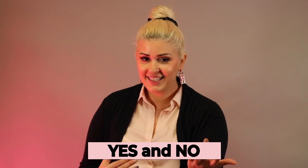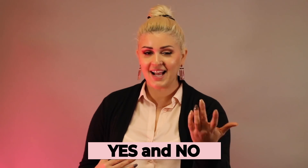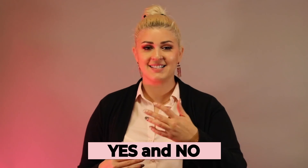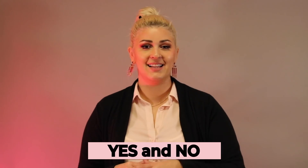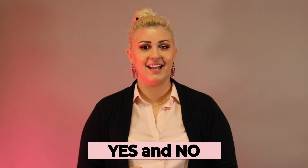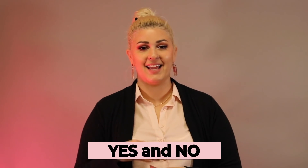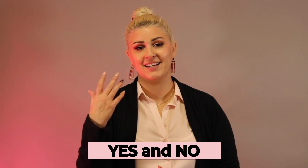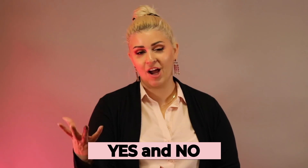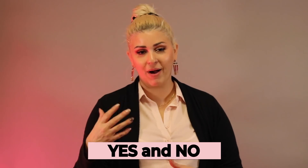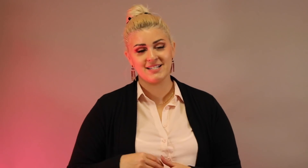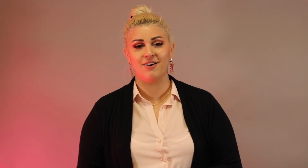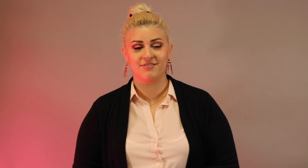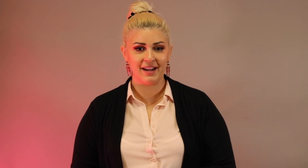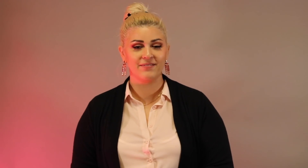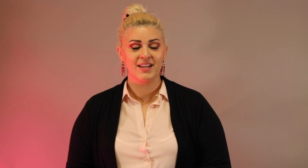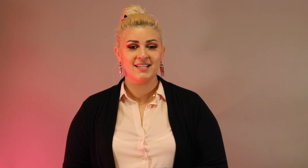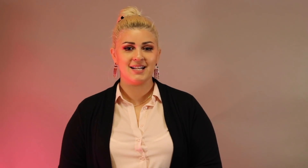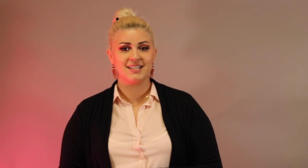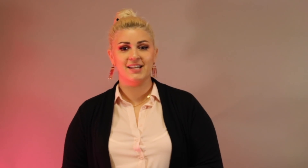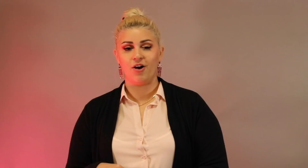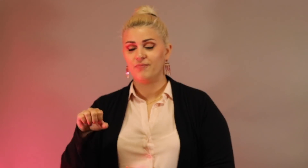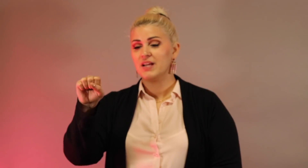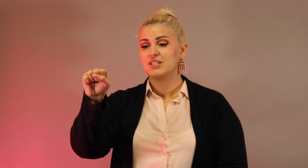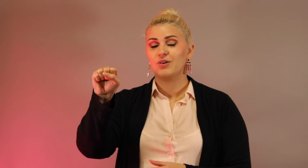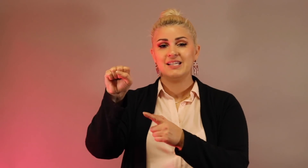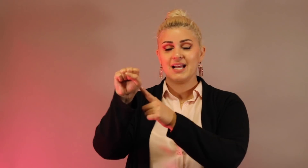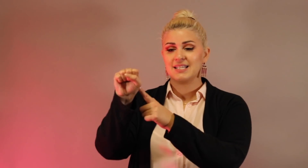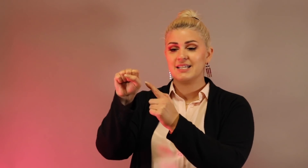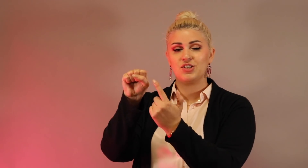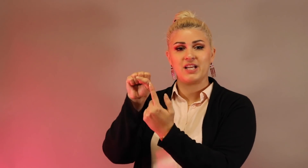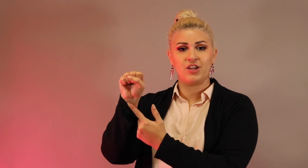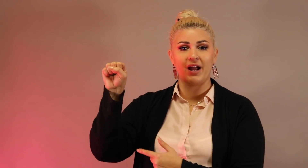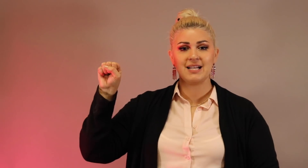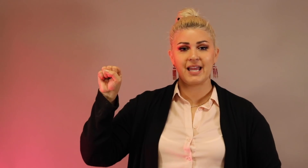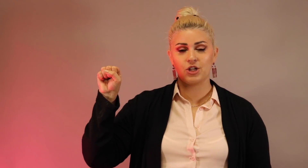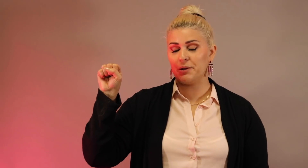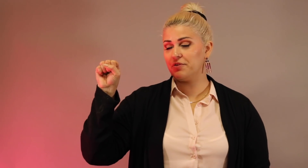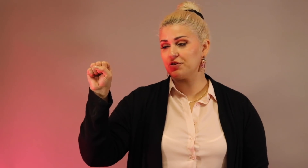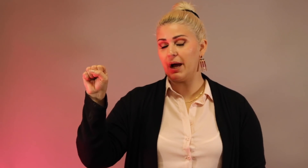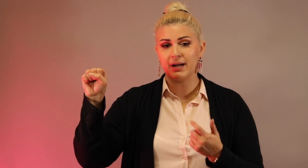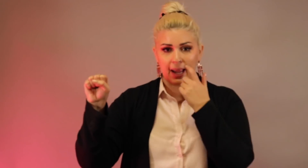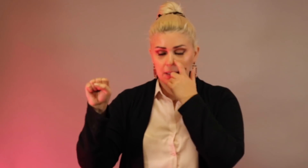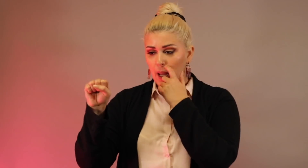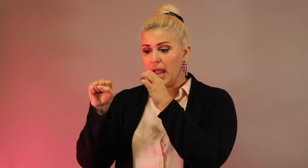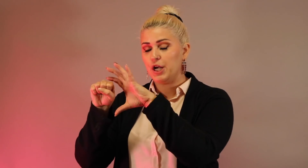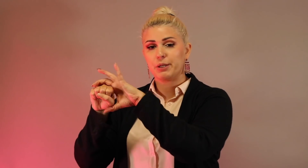Yes, I like that, no, I don't, right. Yes and no. So yes is you take your S hand shape with your dominant hand